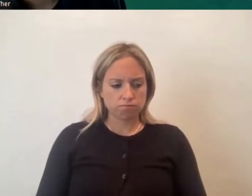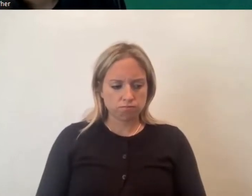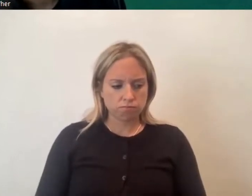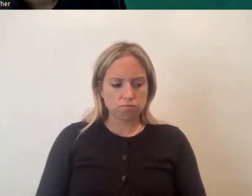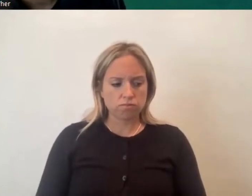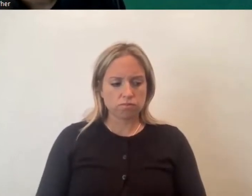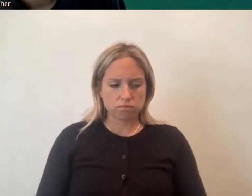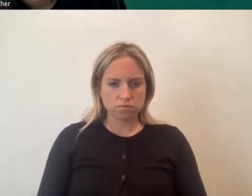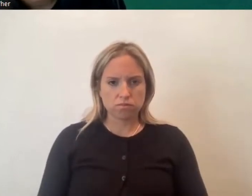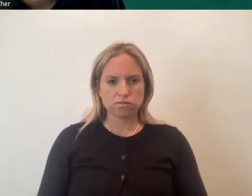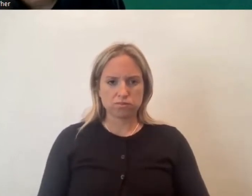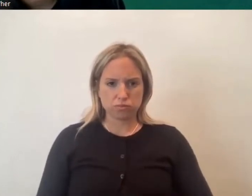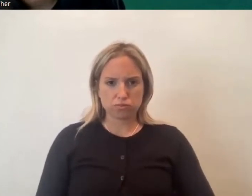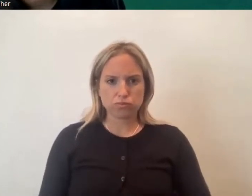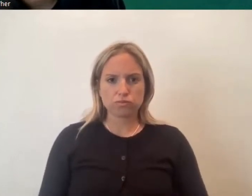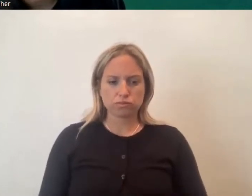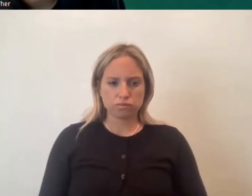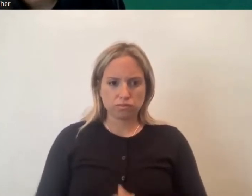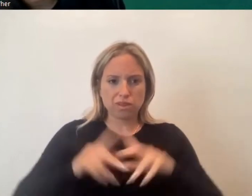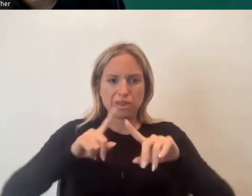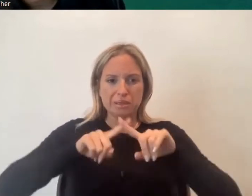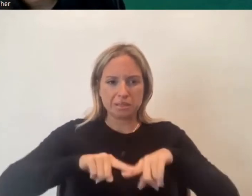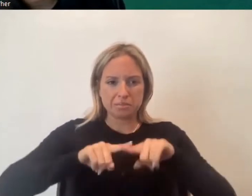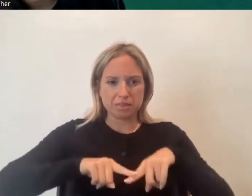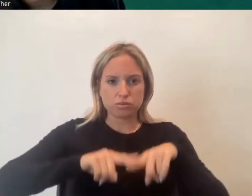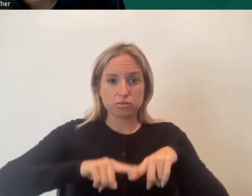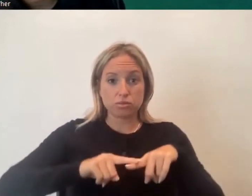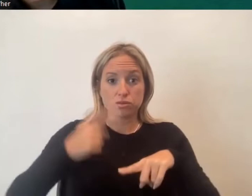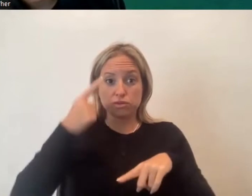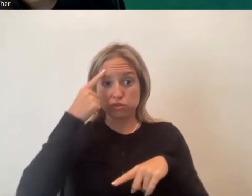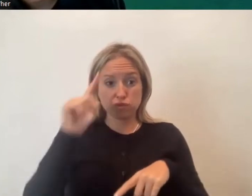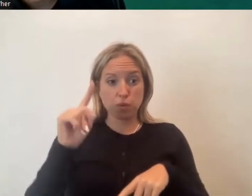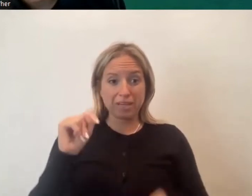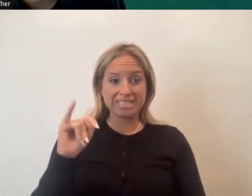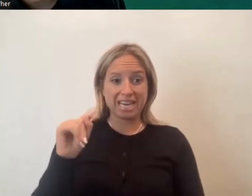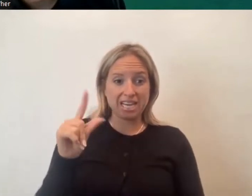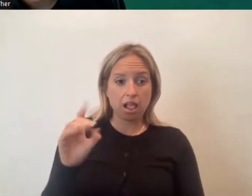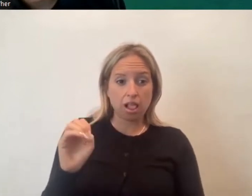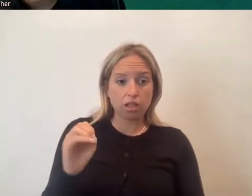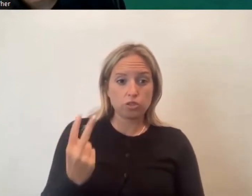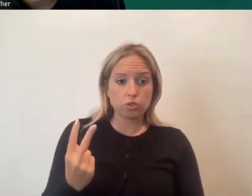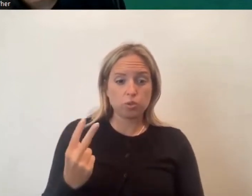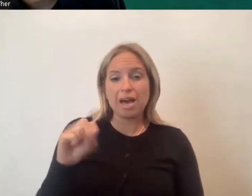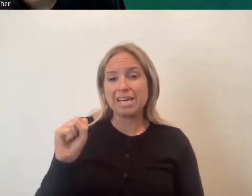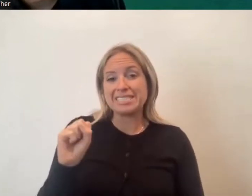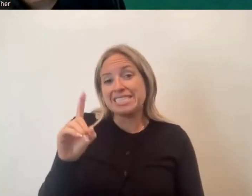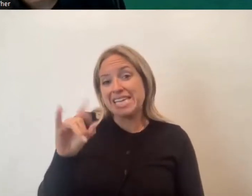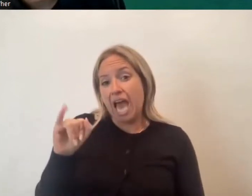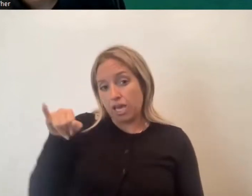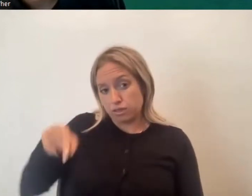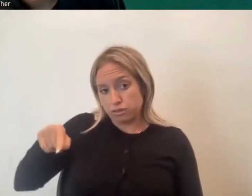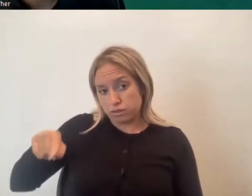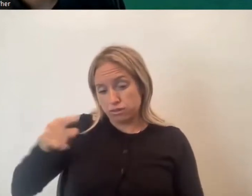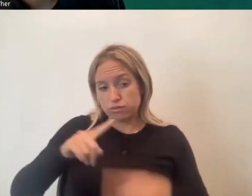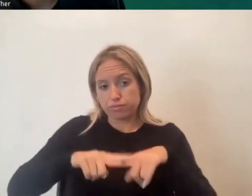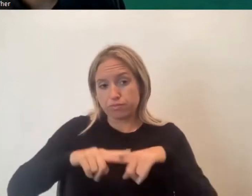It depends for Title 2 for SSDI cases, again, it depends on how long you've worked and how